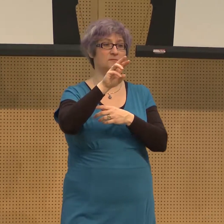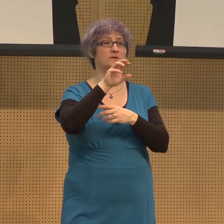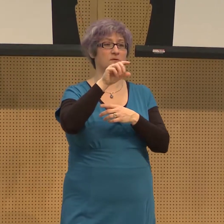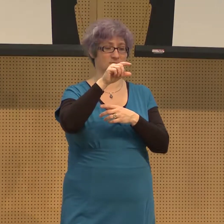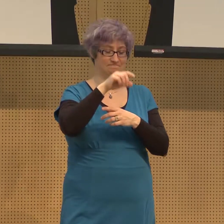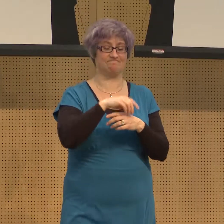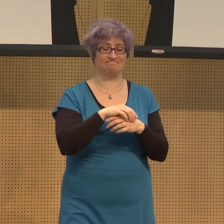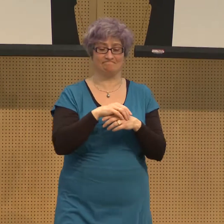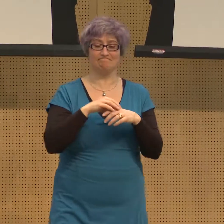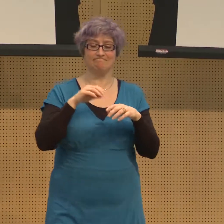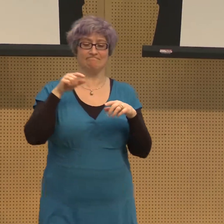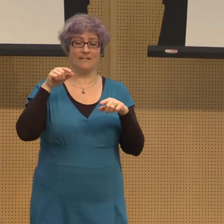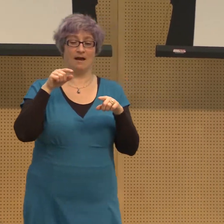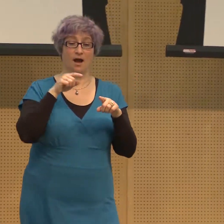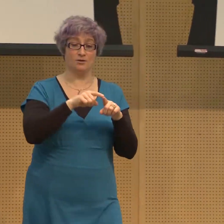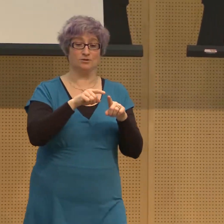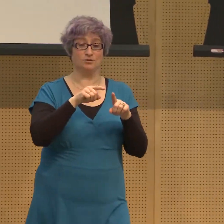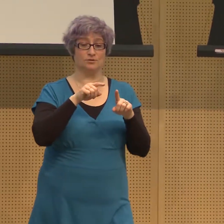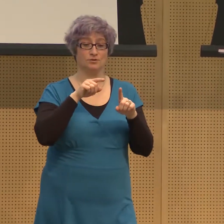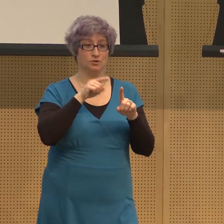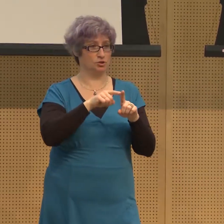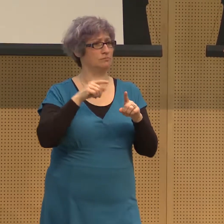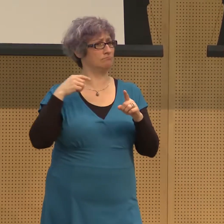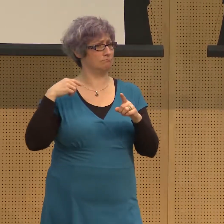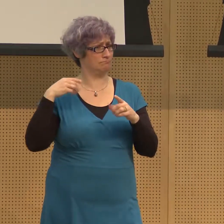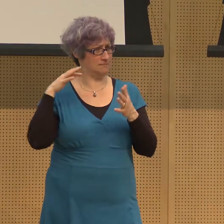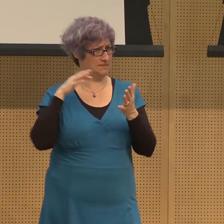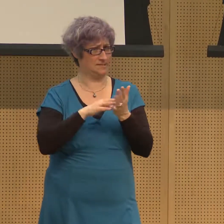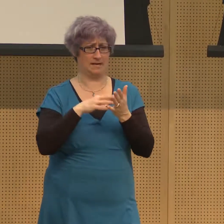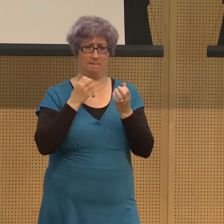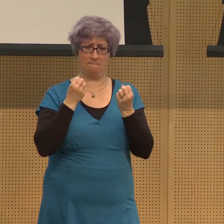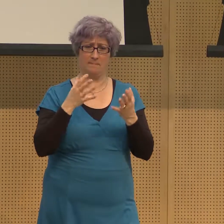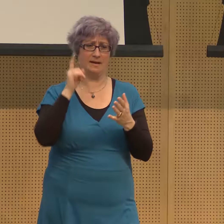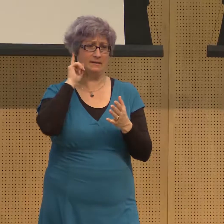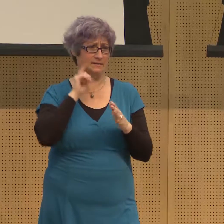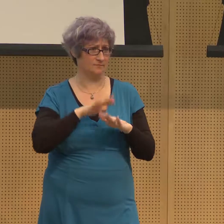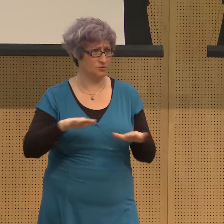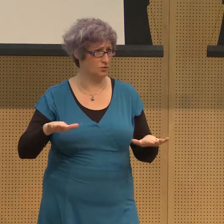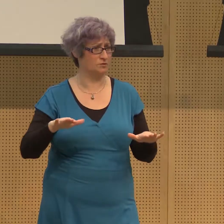Oh, Meadow. Susan Goldin-Meadow from Chicago had studied